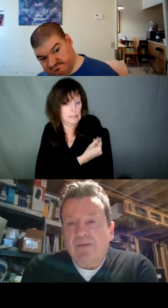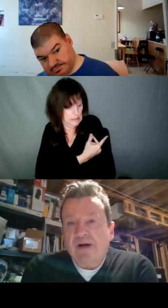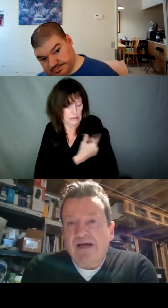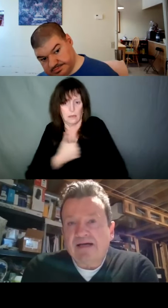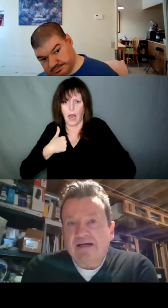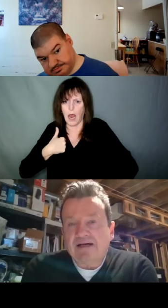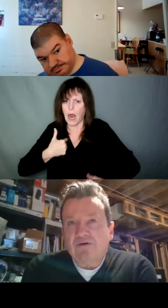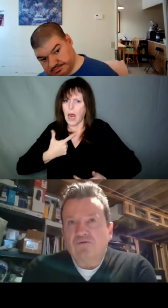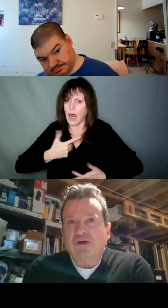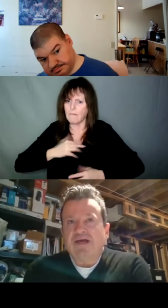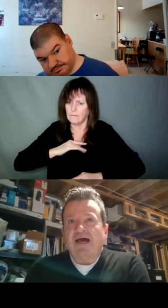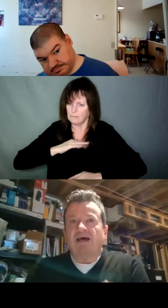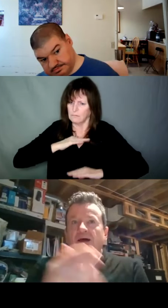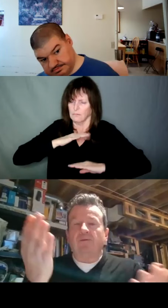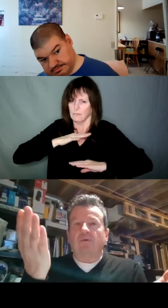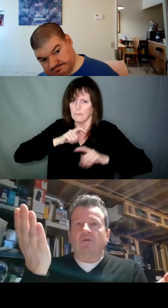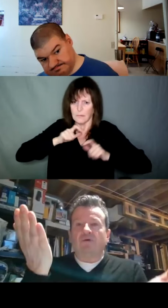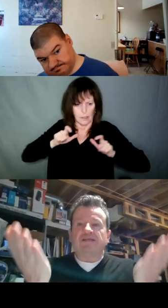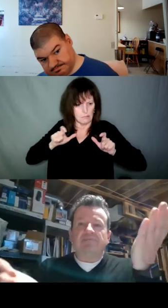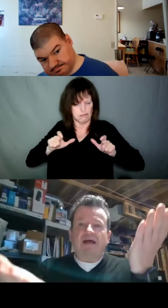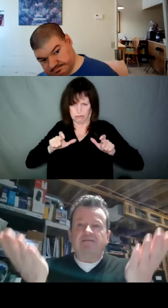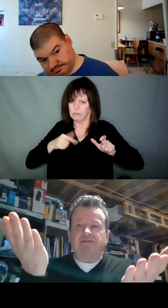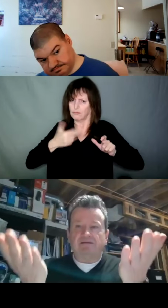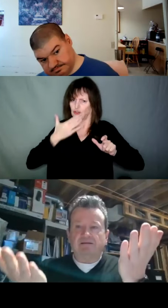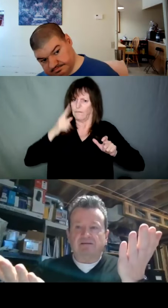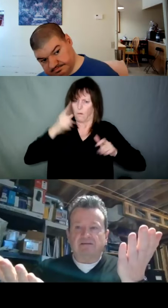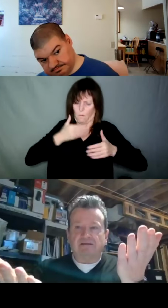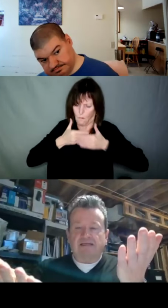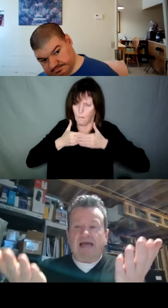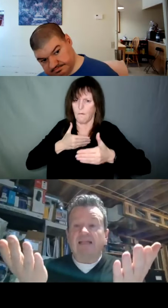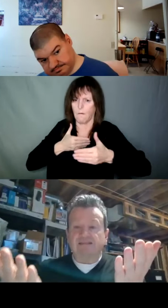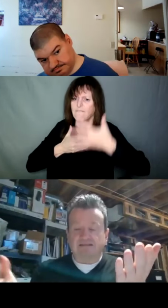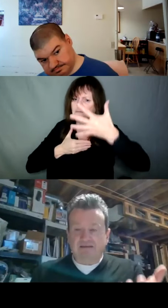and/or people who have gotten the vaccine